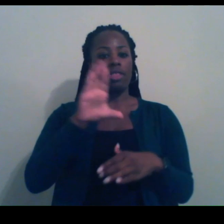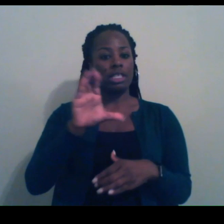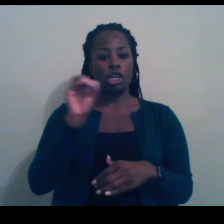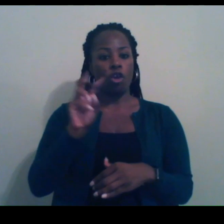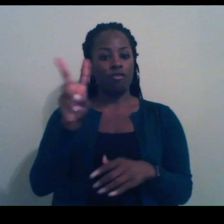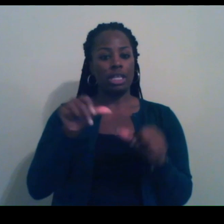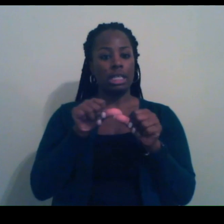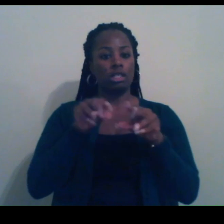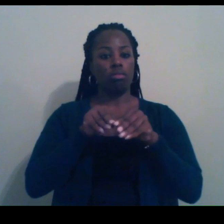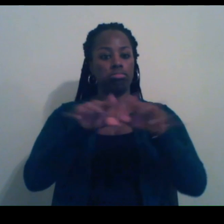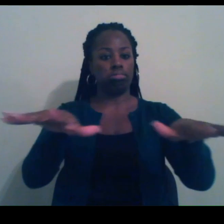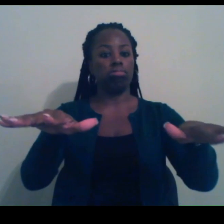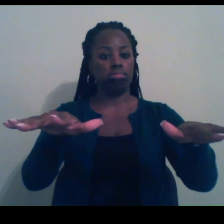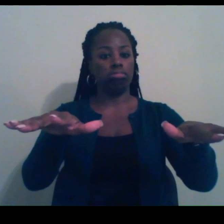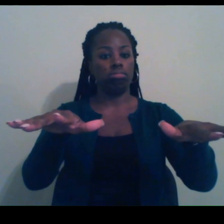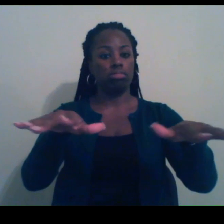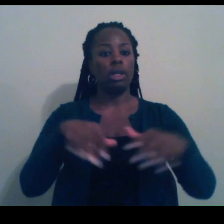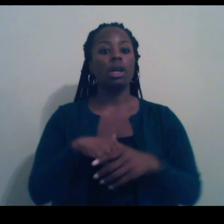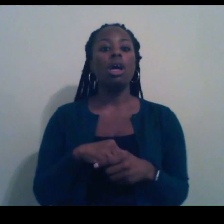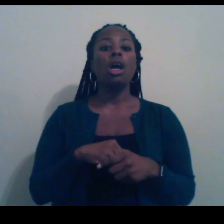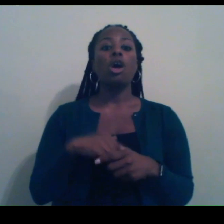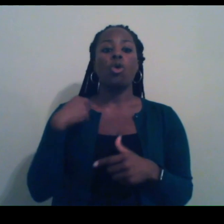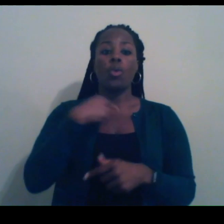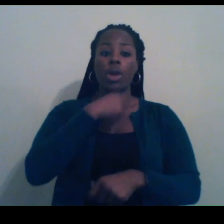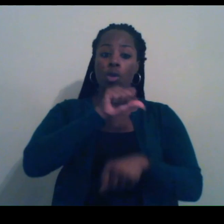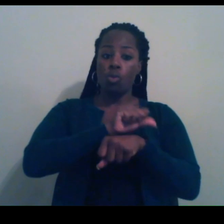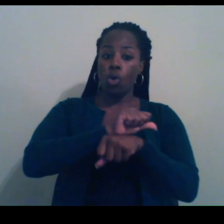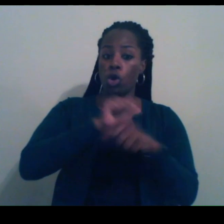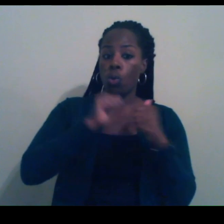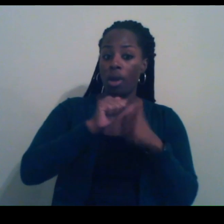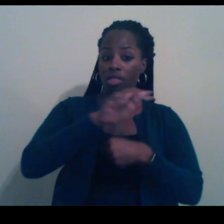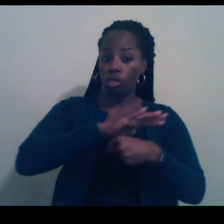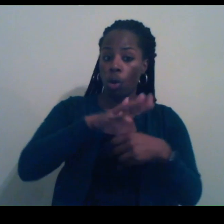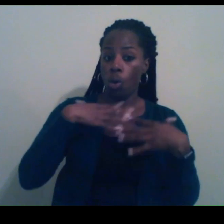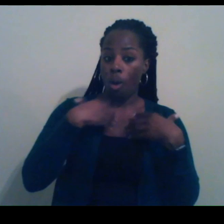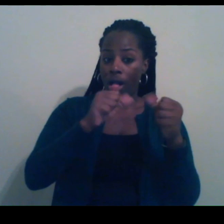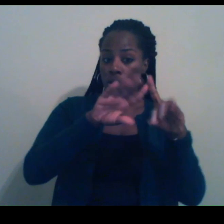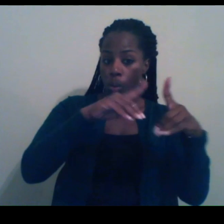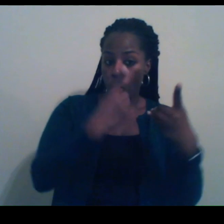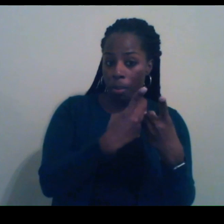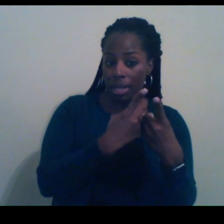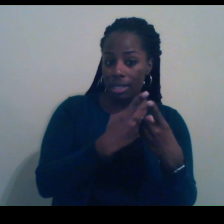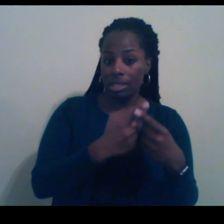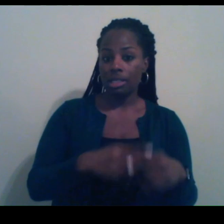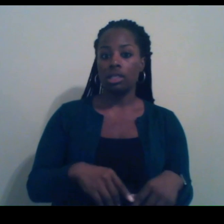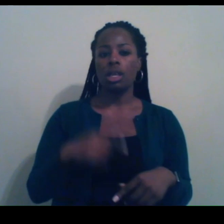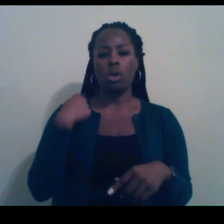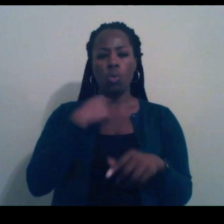partners we continue to be able to identify new community cases as the